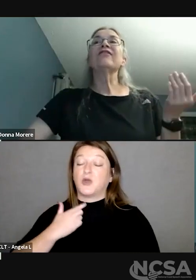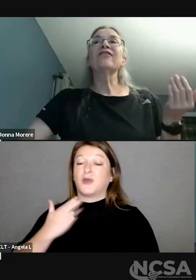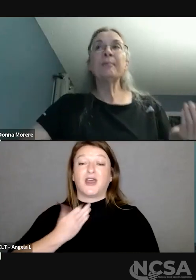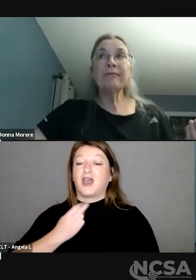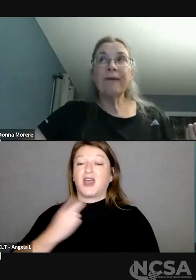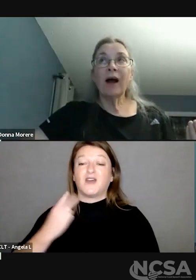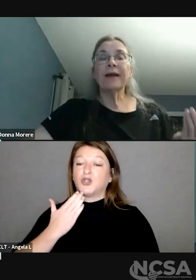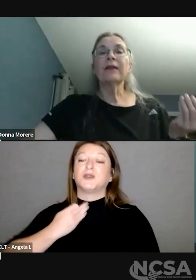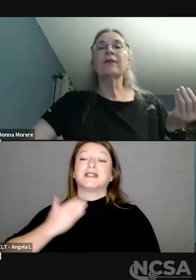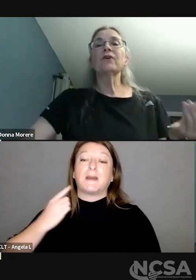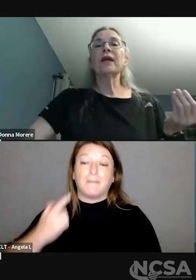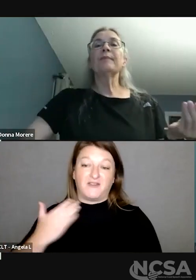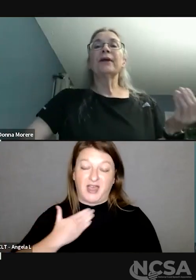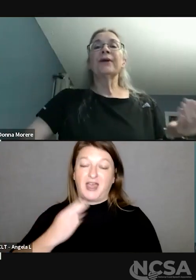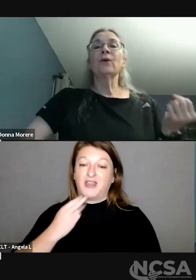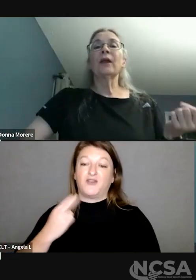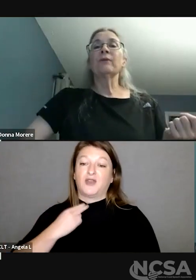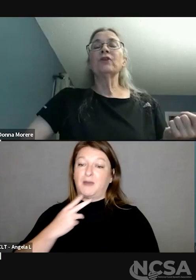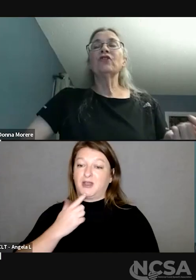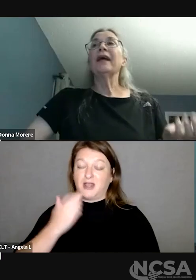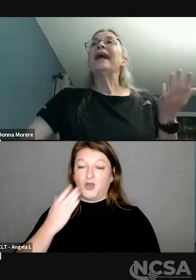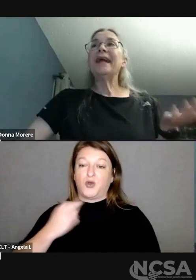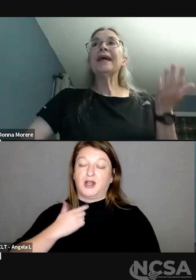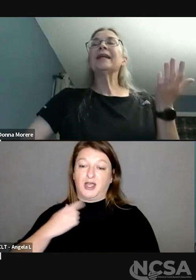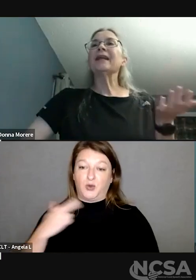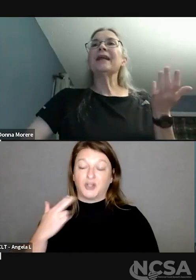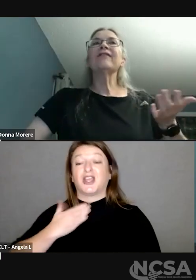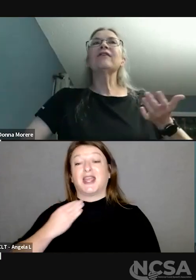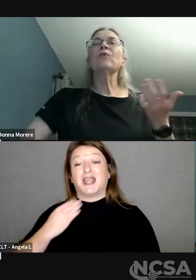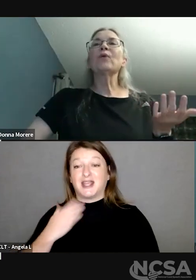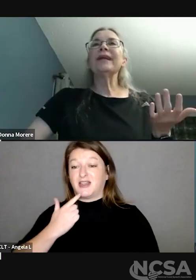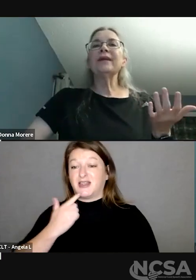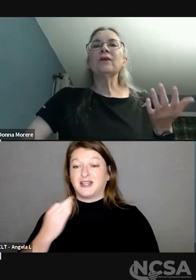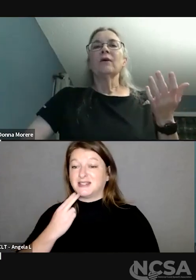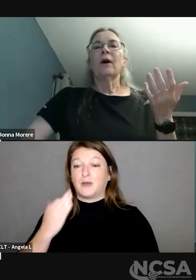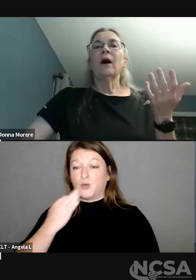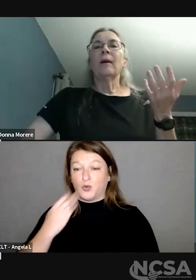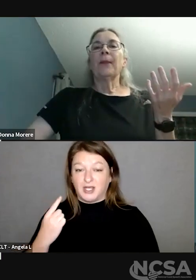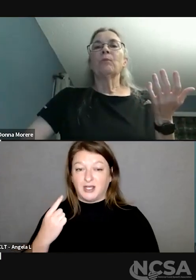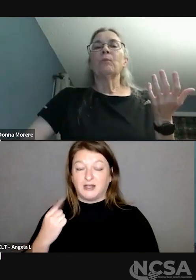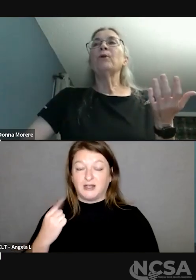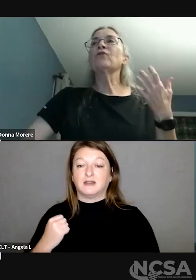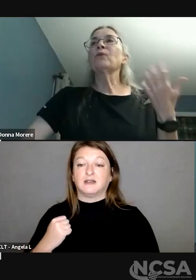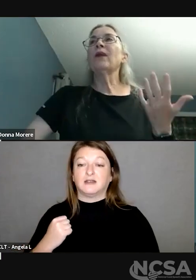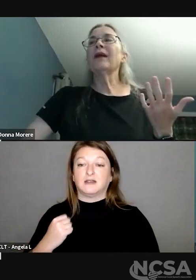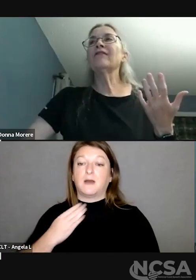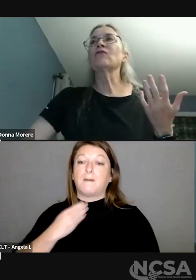to simplify their vocabulary or language, and it lets them read books with nonsense words.